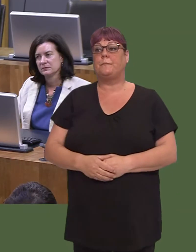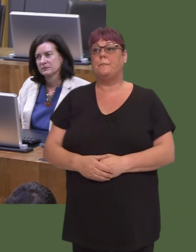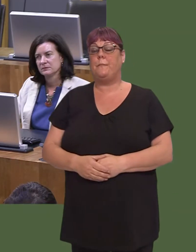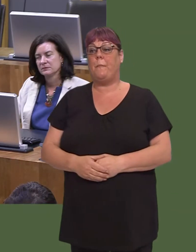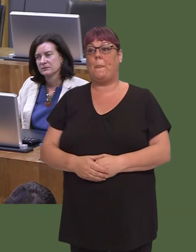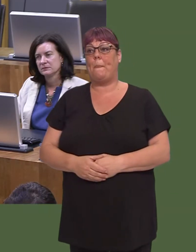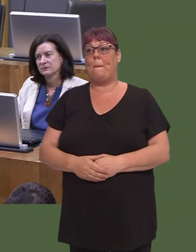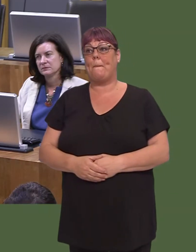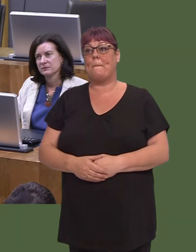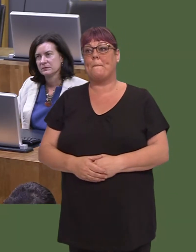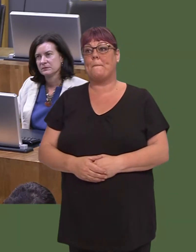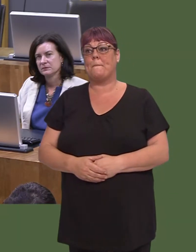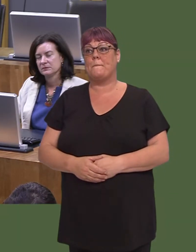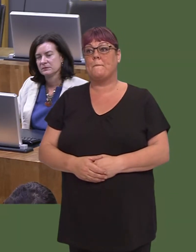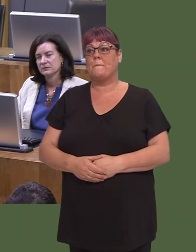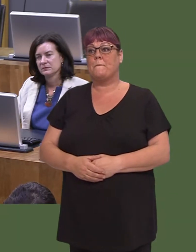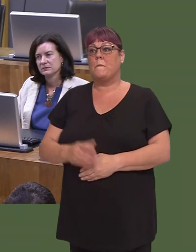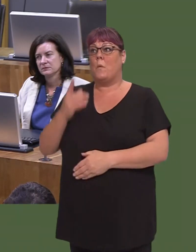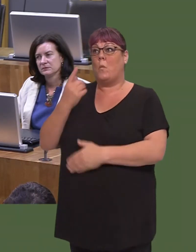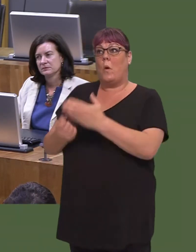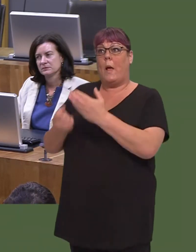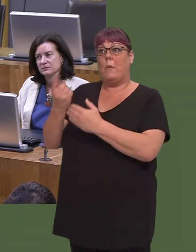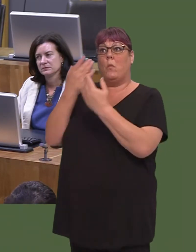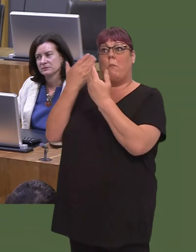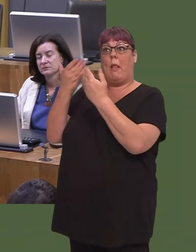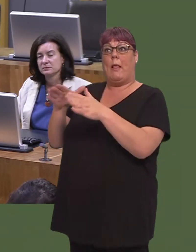It's now known as the outsource council. Well, estate management charges are outsourcing